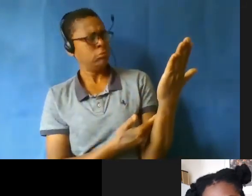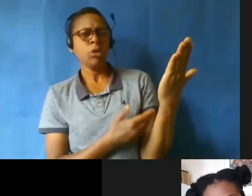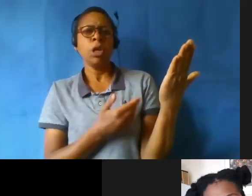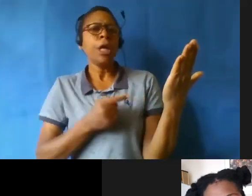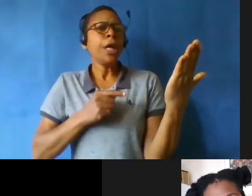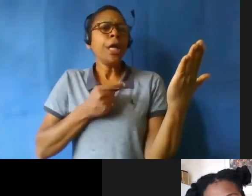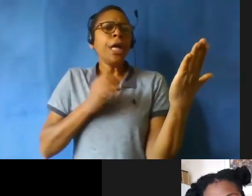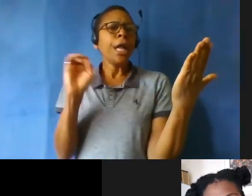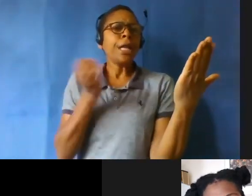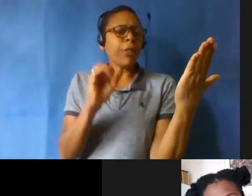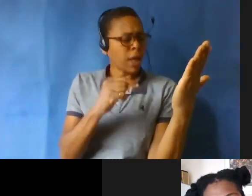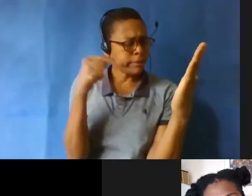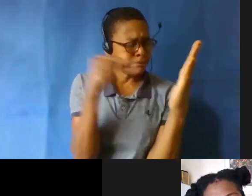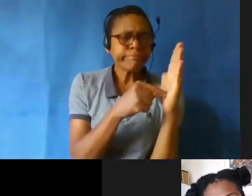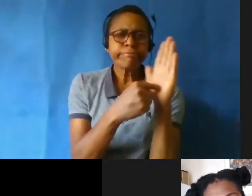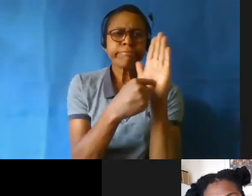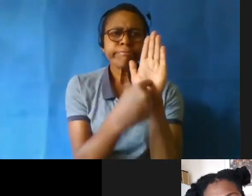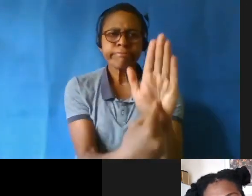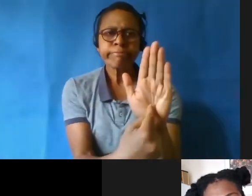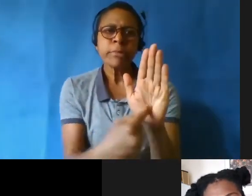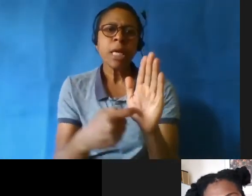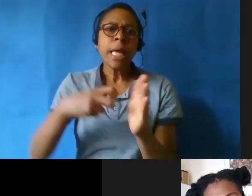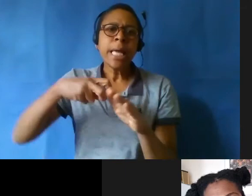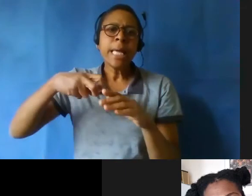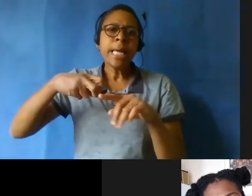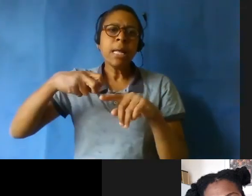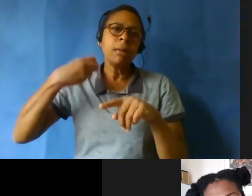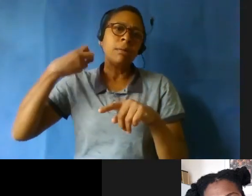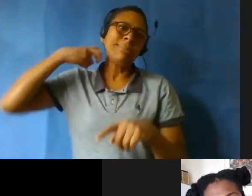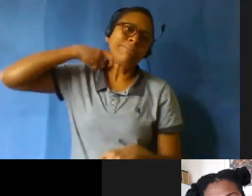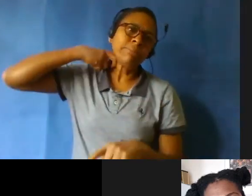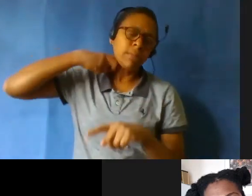very nearly nine minutes but that wasn't the reason that he died it was owing to